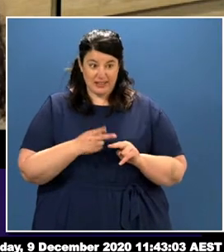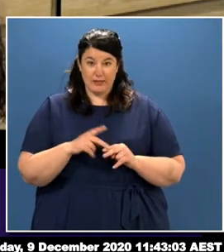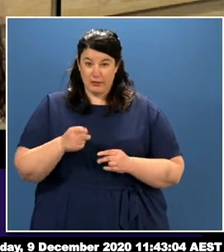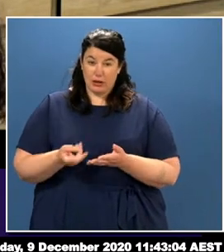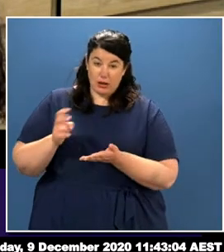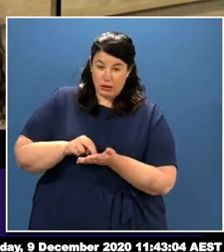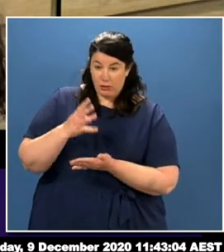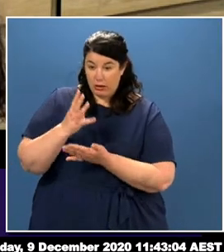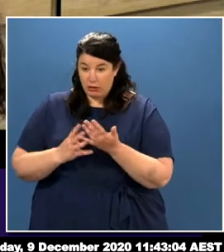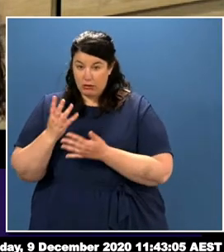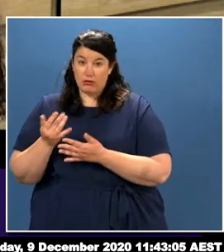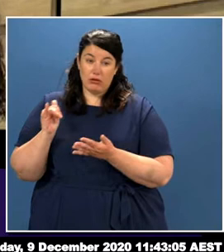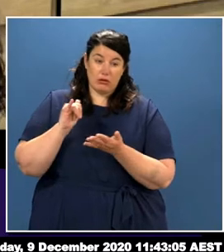required to get up at 4 in the morning?